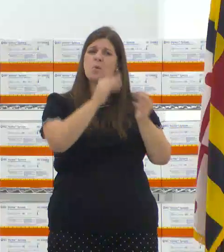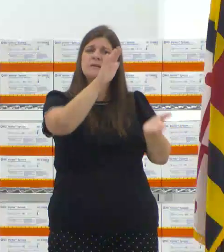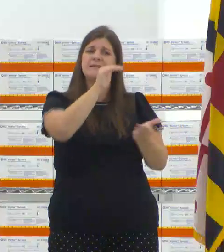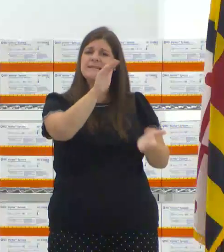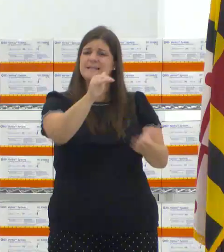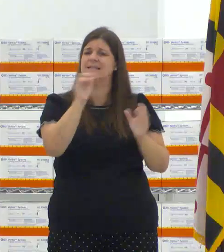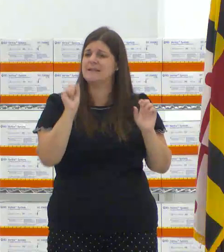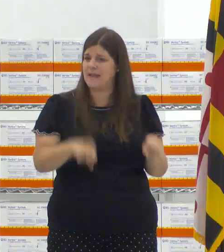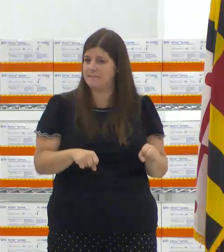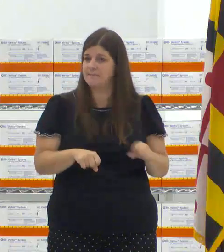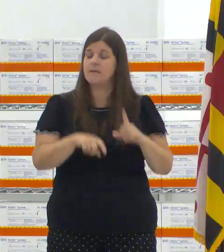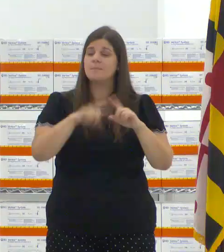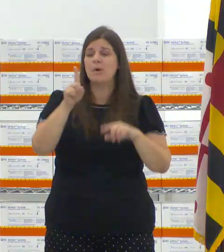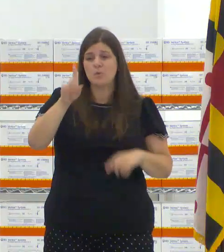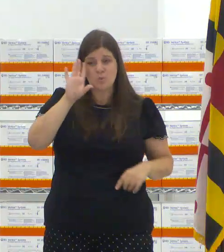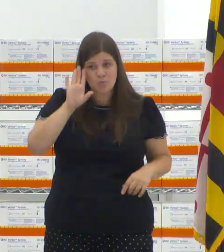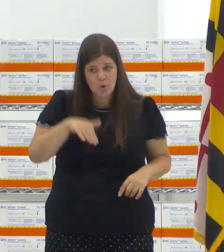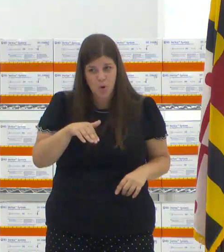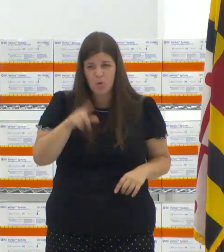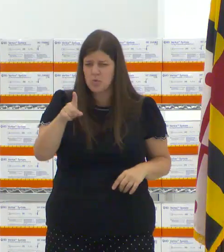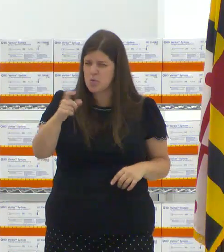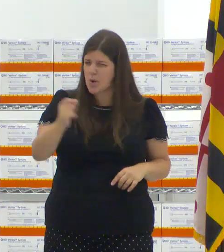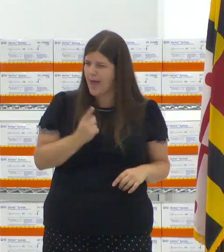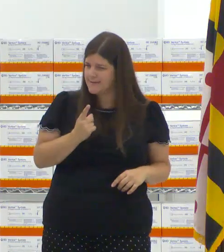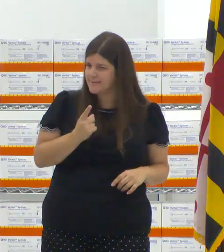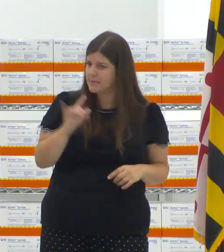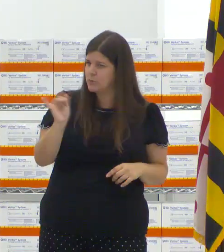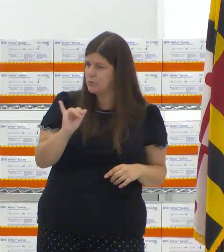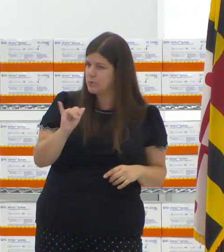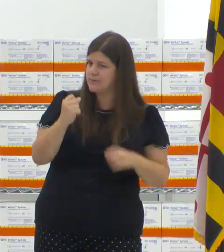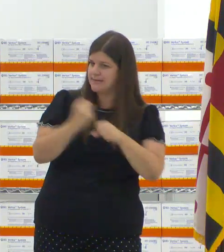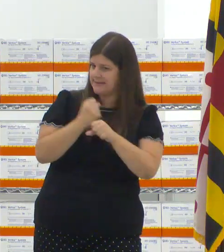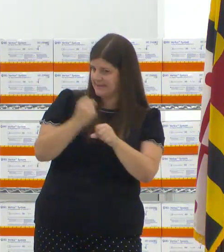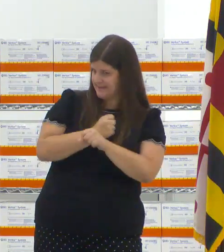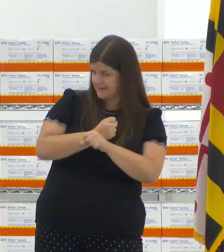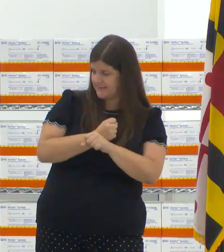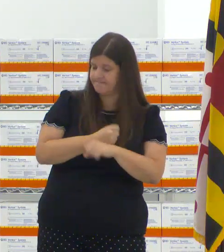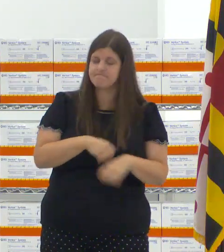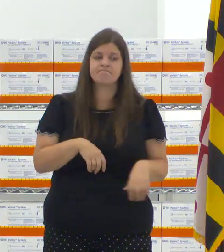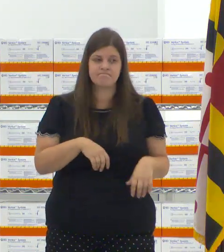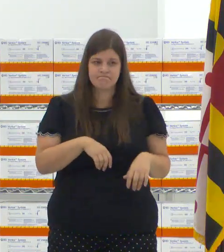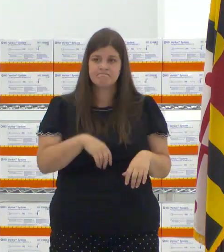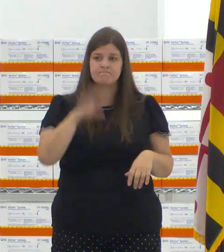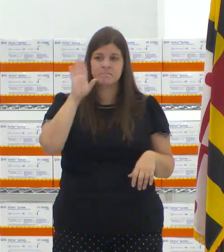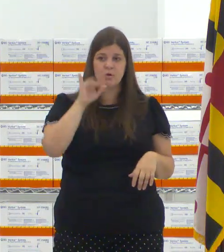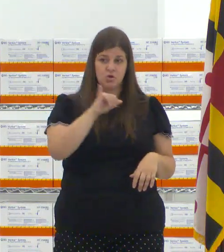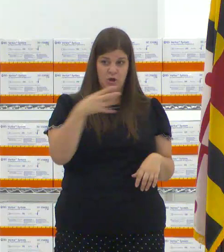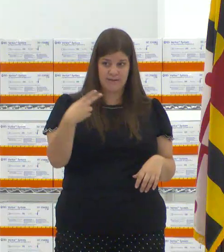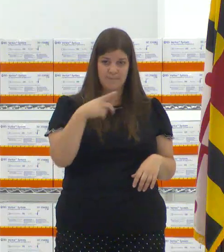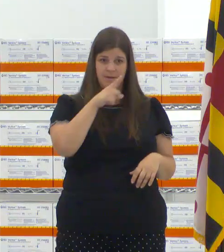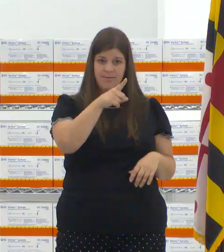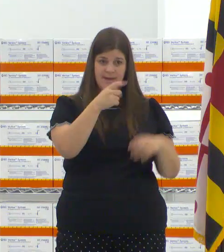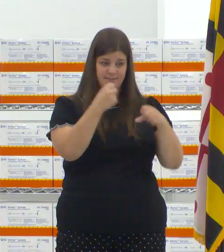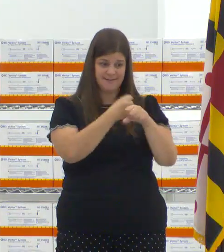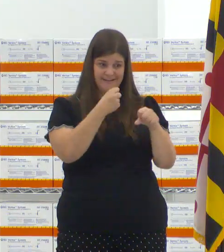The difference on the numbers, the the state of Maryland's numbers have always been the same for